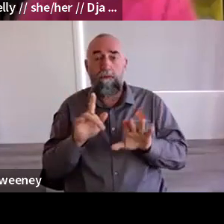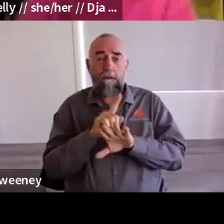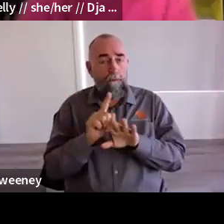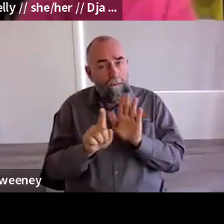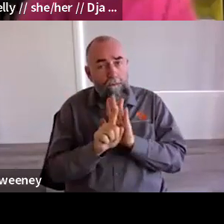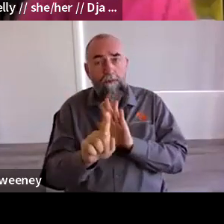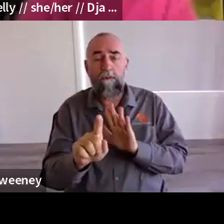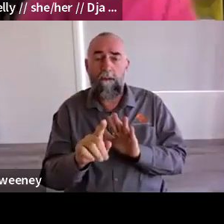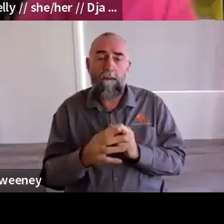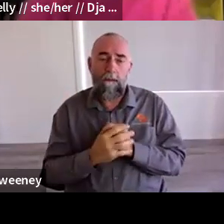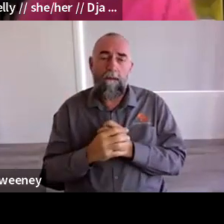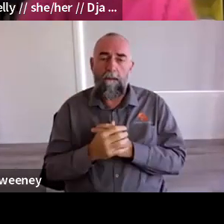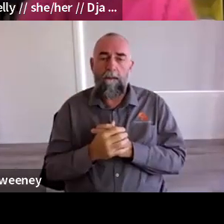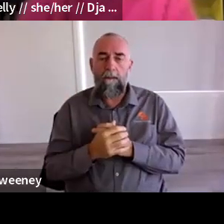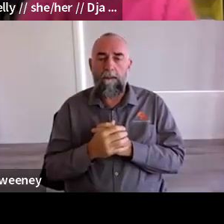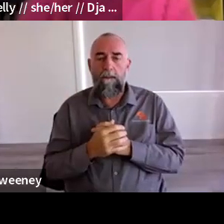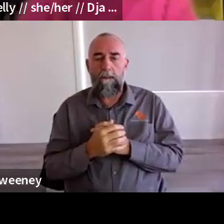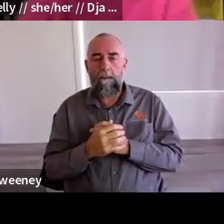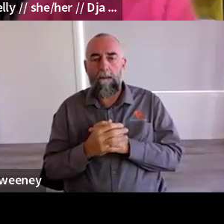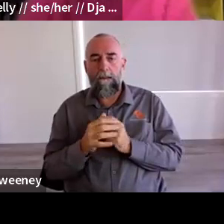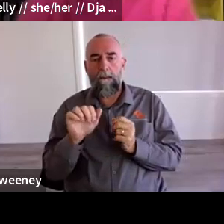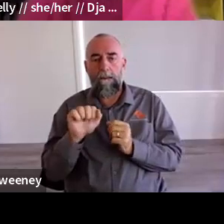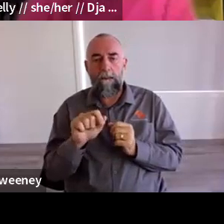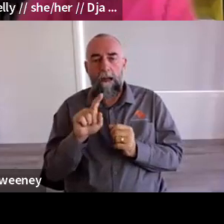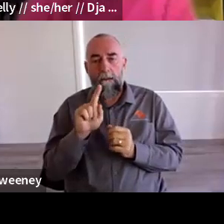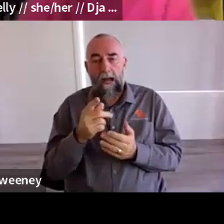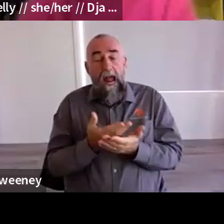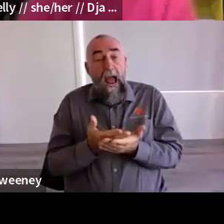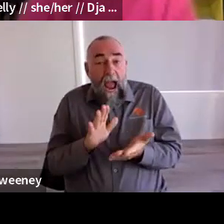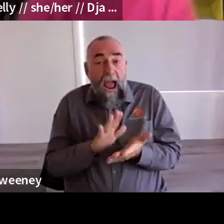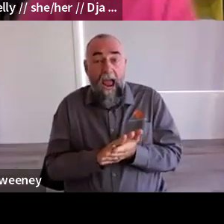directly responsive. To being able to - follow that, is probably a good